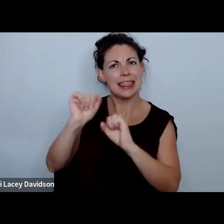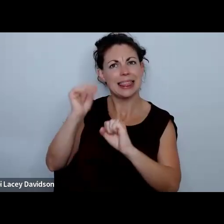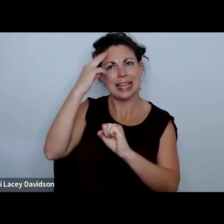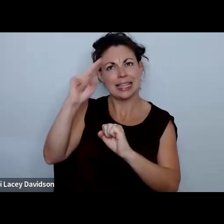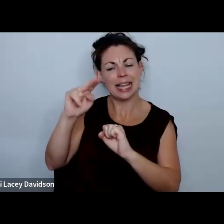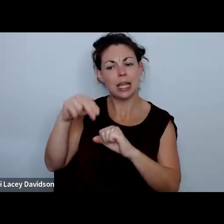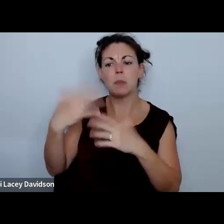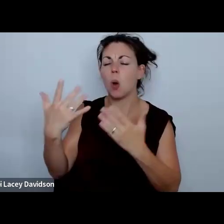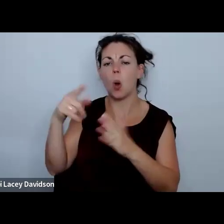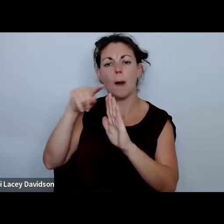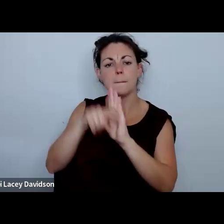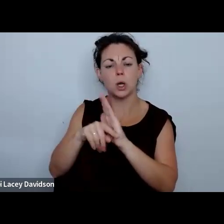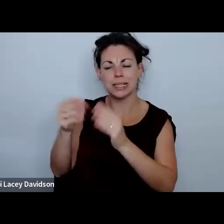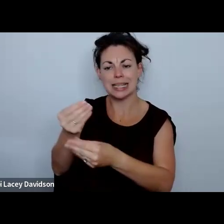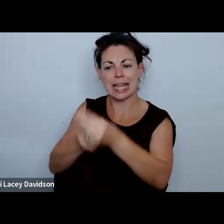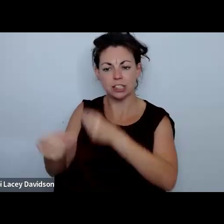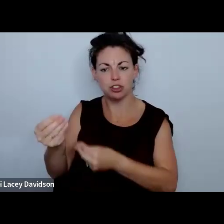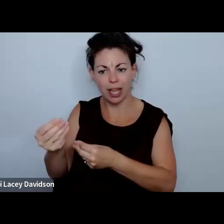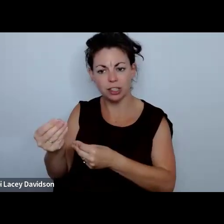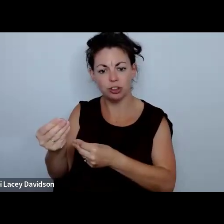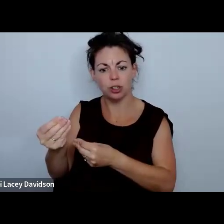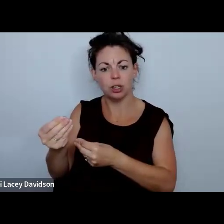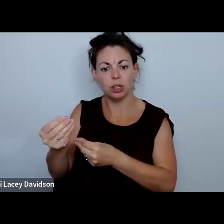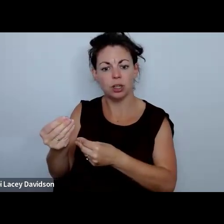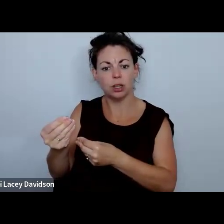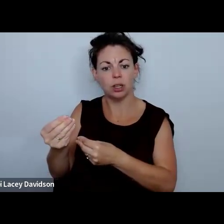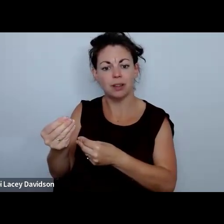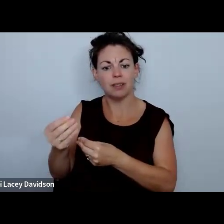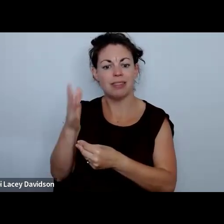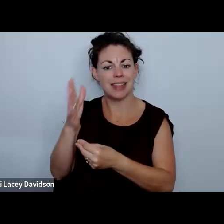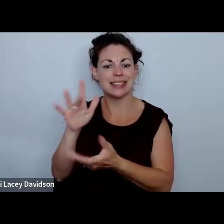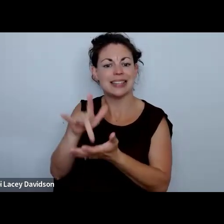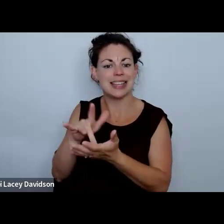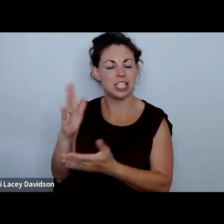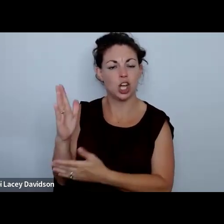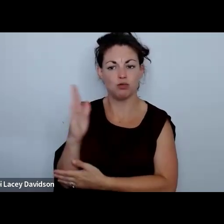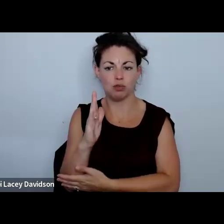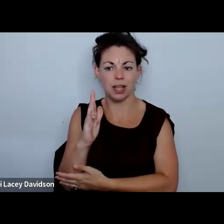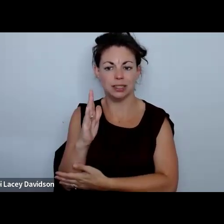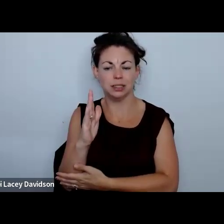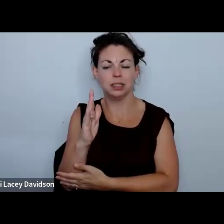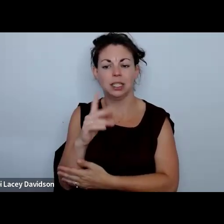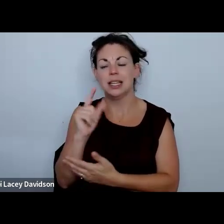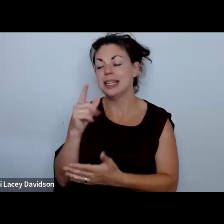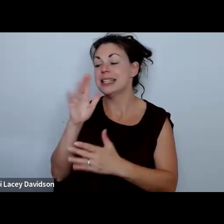And then there are cross-party think tanks or kind of non-aligned think tanks,